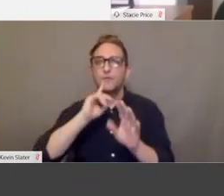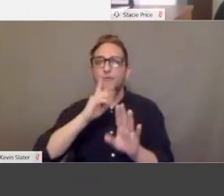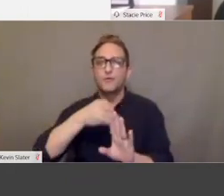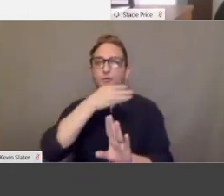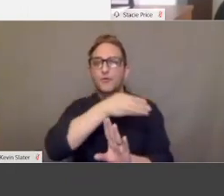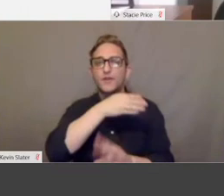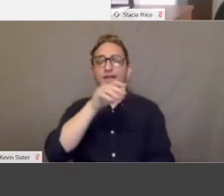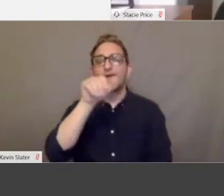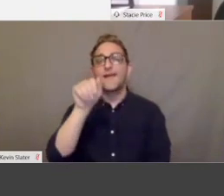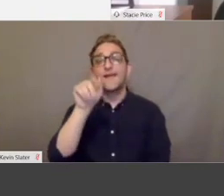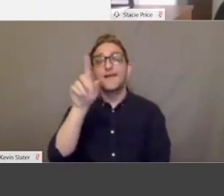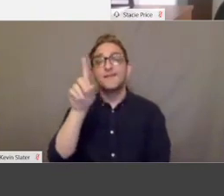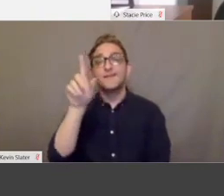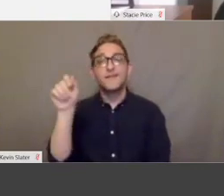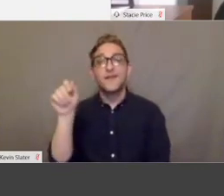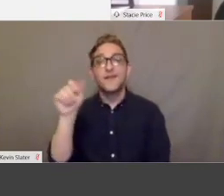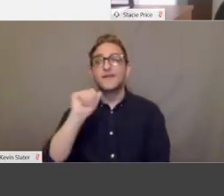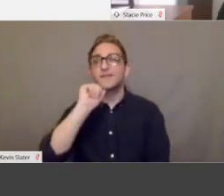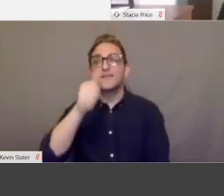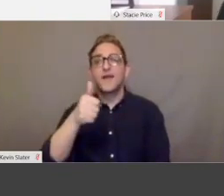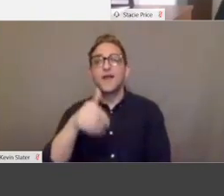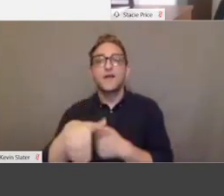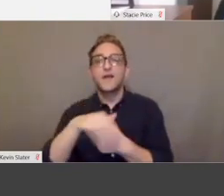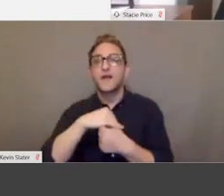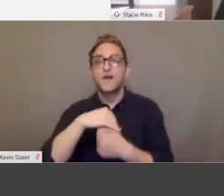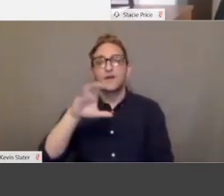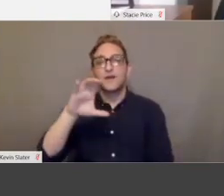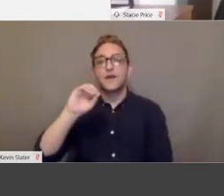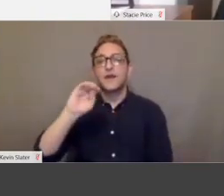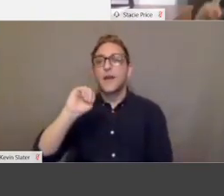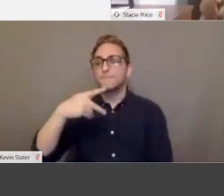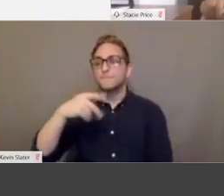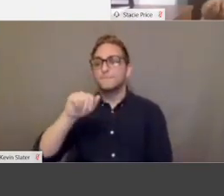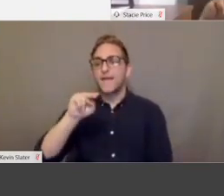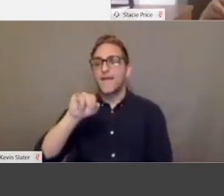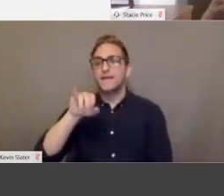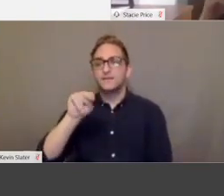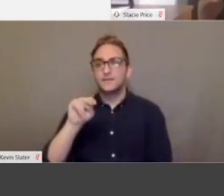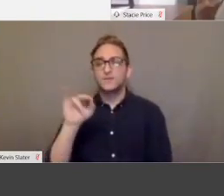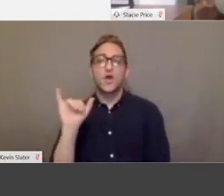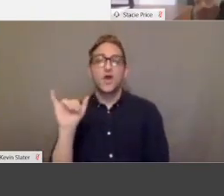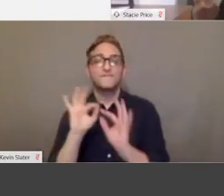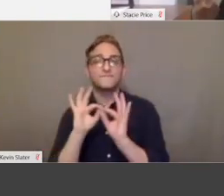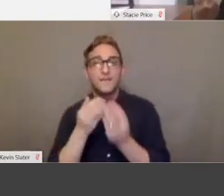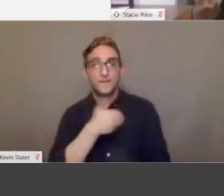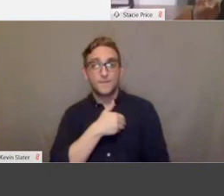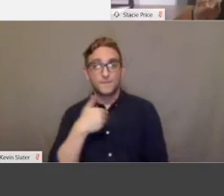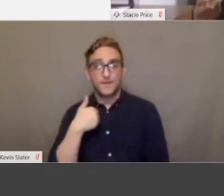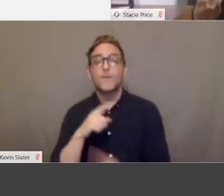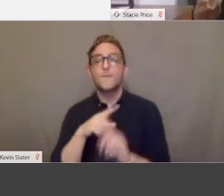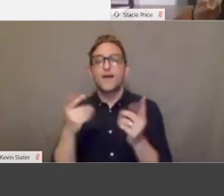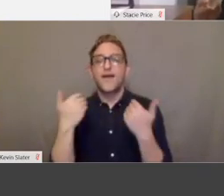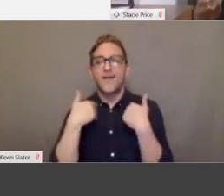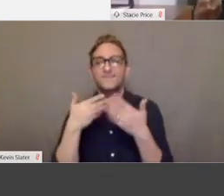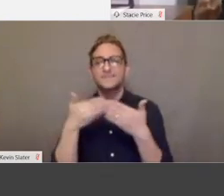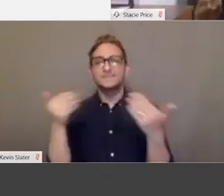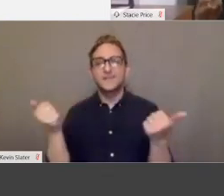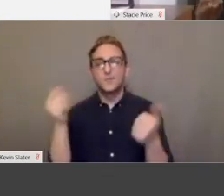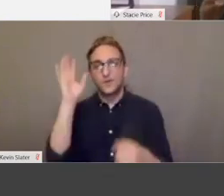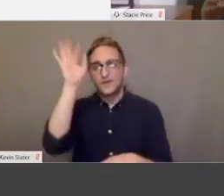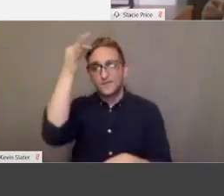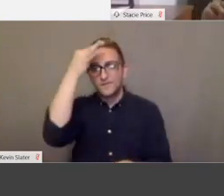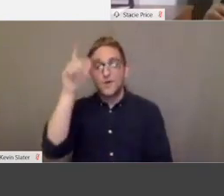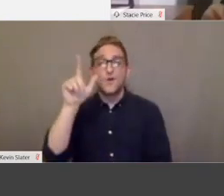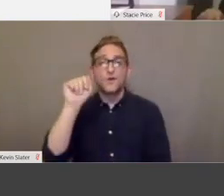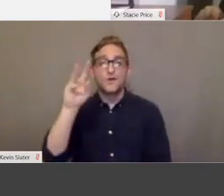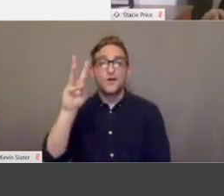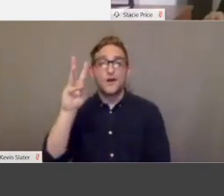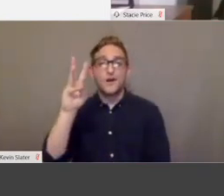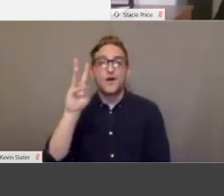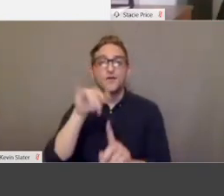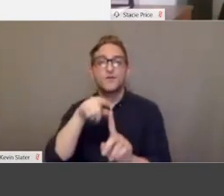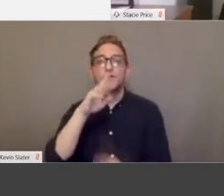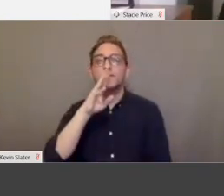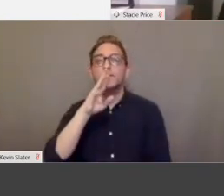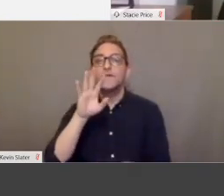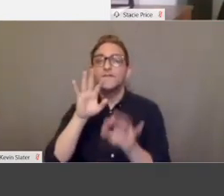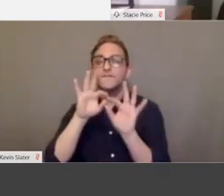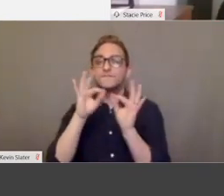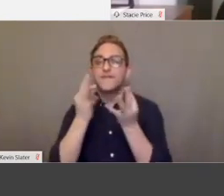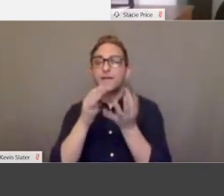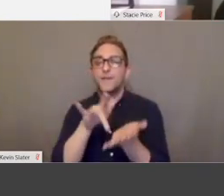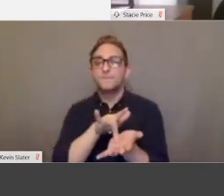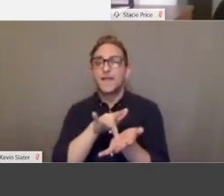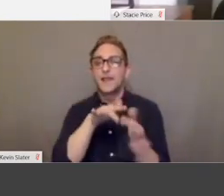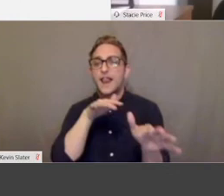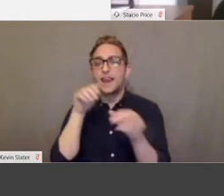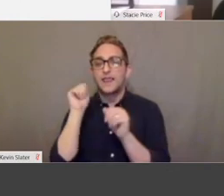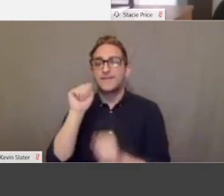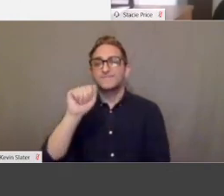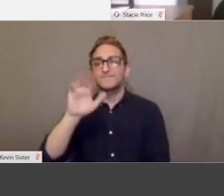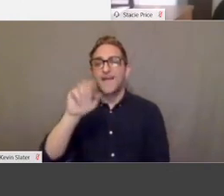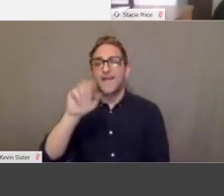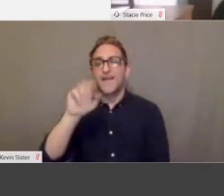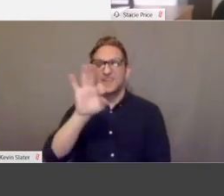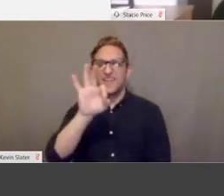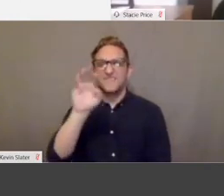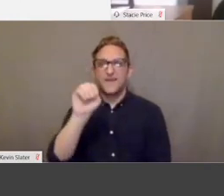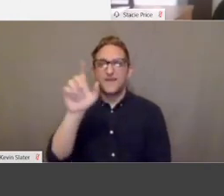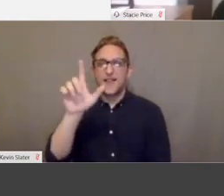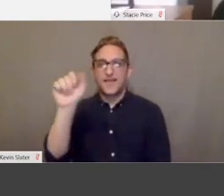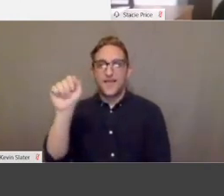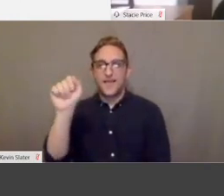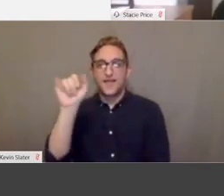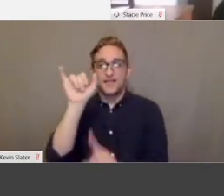have ‑‑ there is a separate law called the family medical leave act, FMLA, it's only